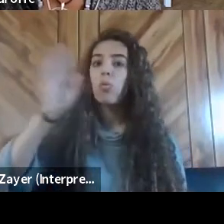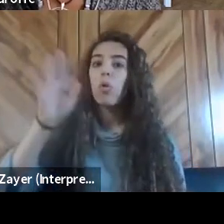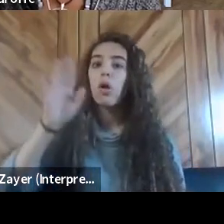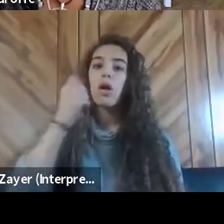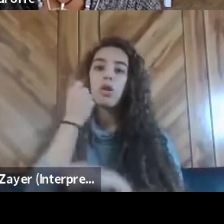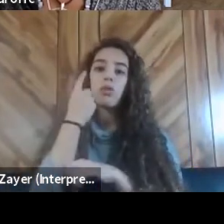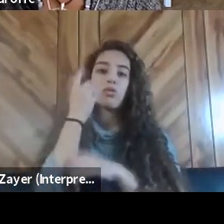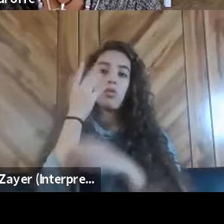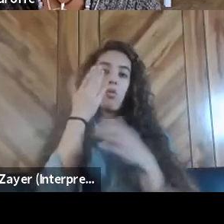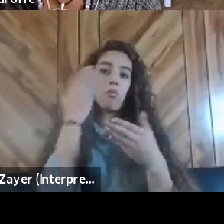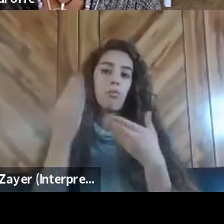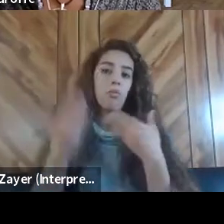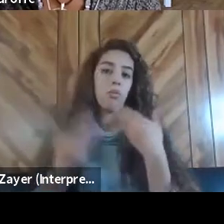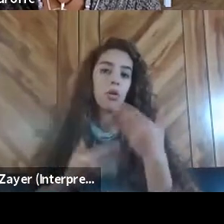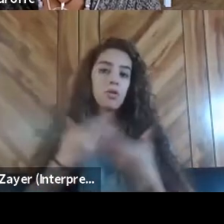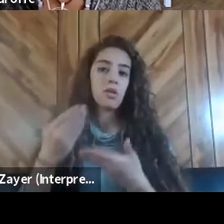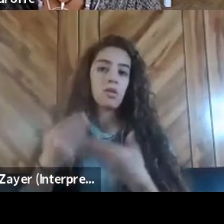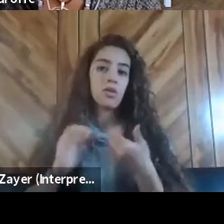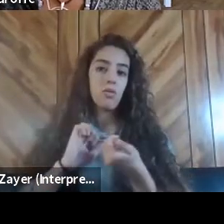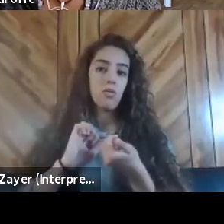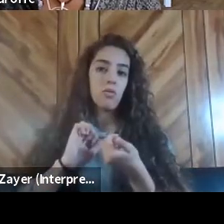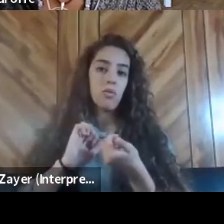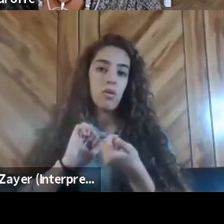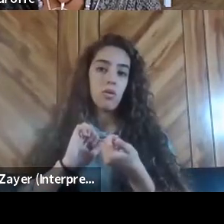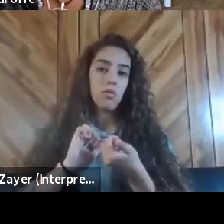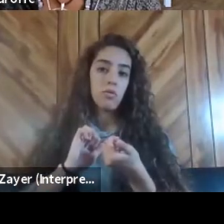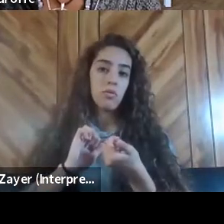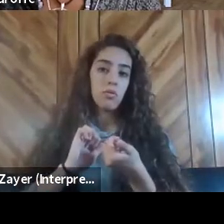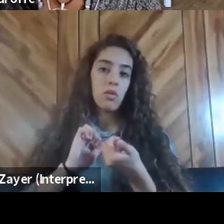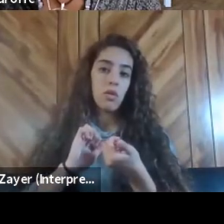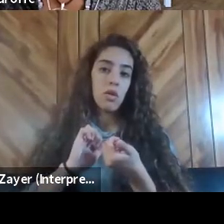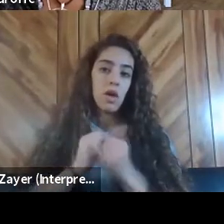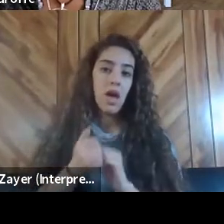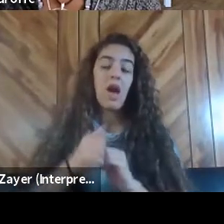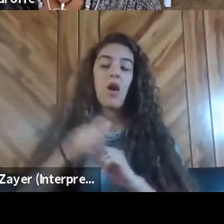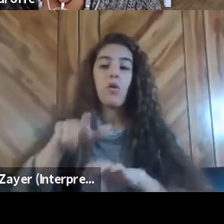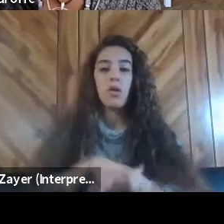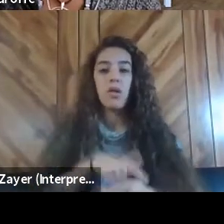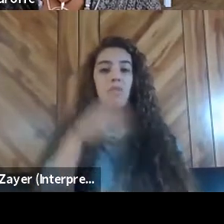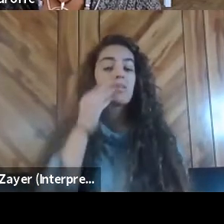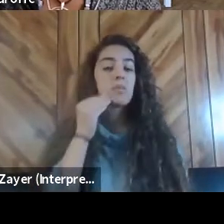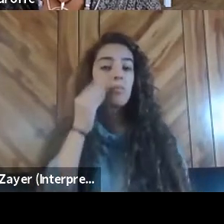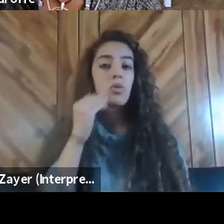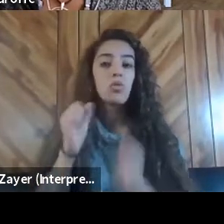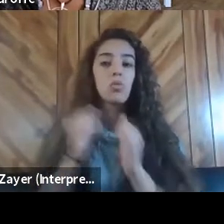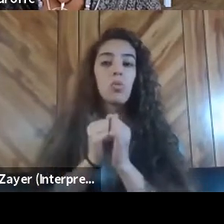have an intellectual disability, while the other person doesn't have a disability. So we can connect with each other like a